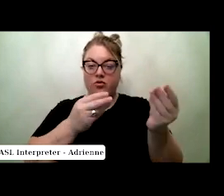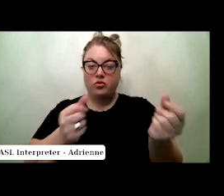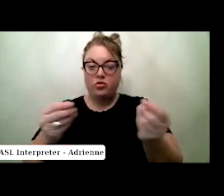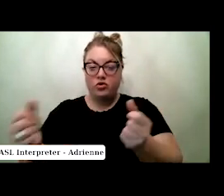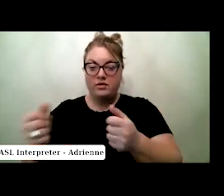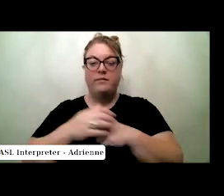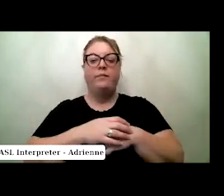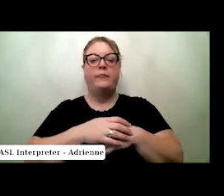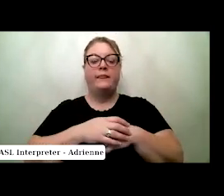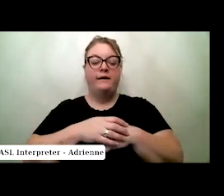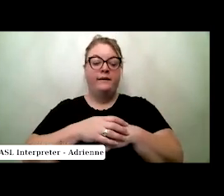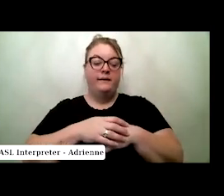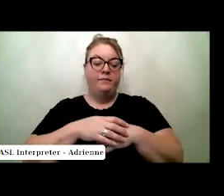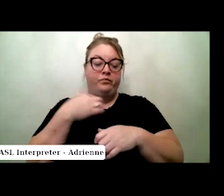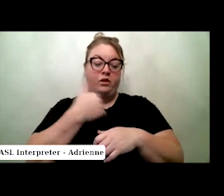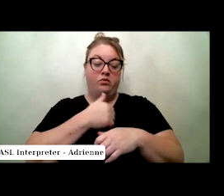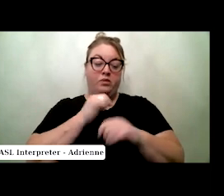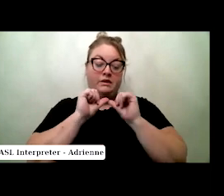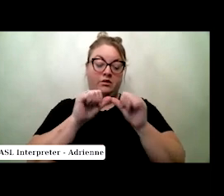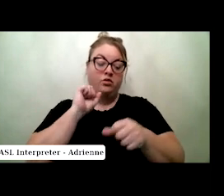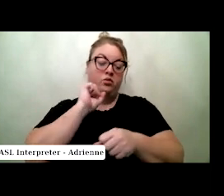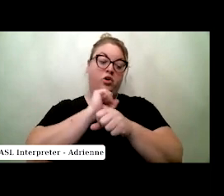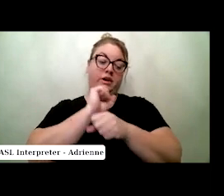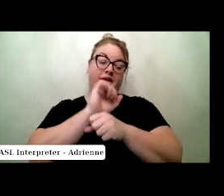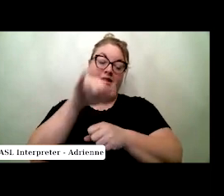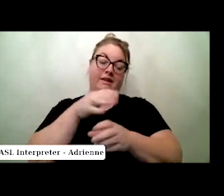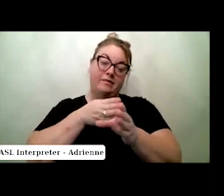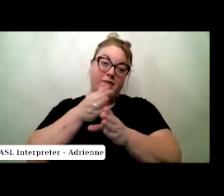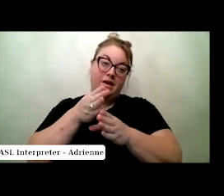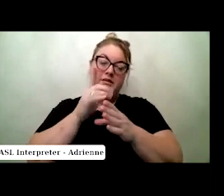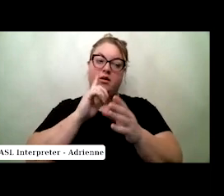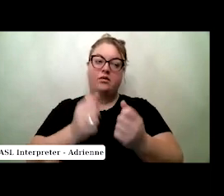As we continue work in this space. You know, there's a lot of.